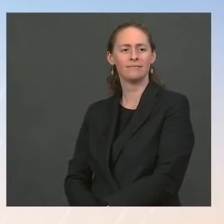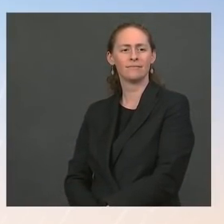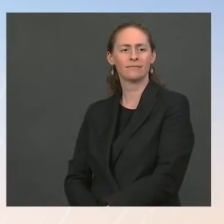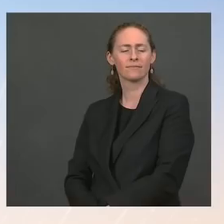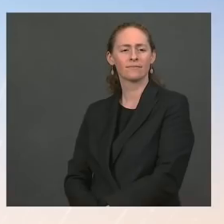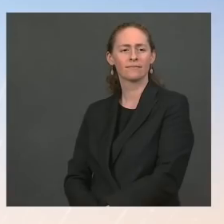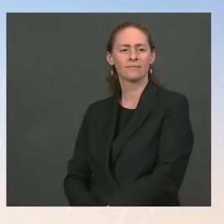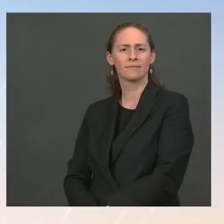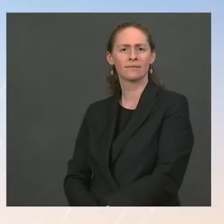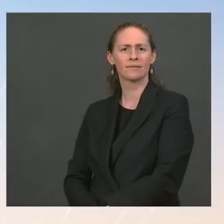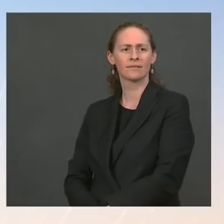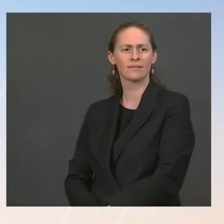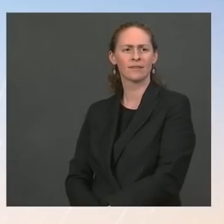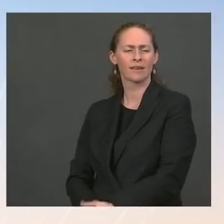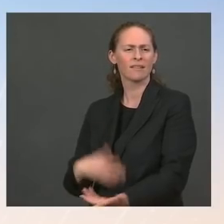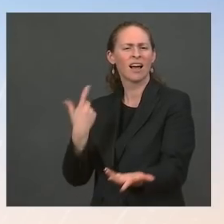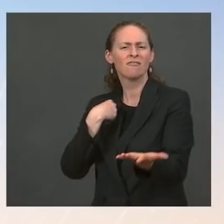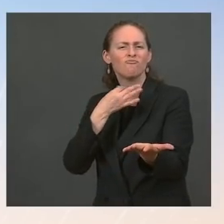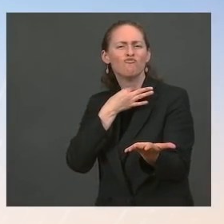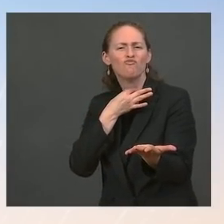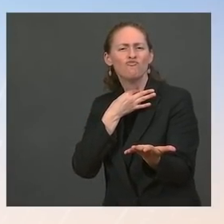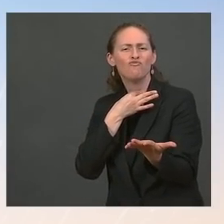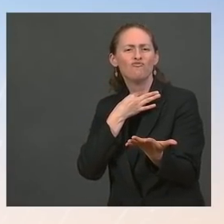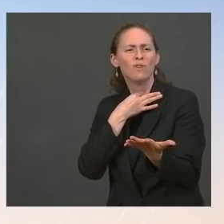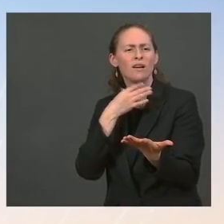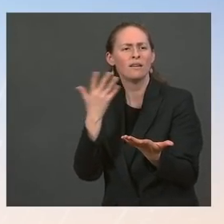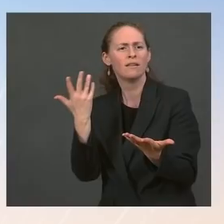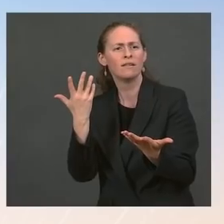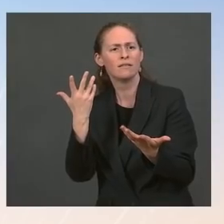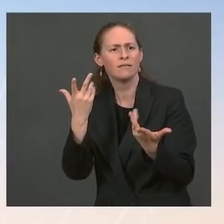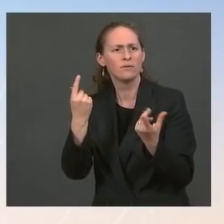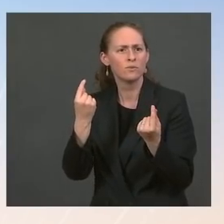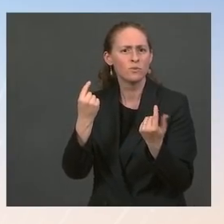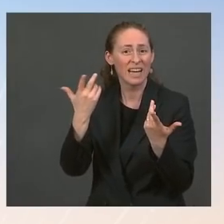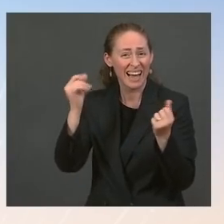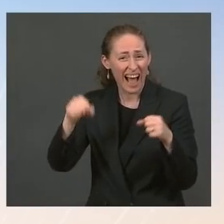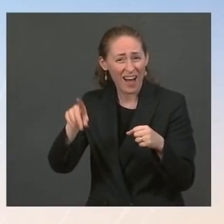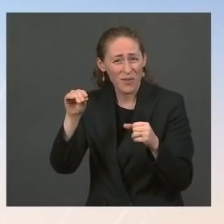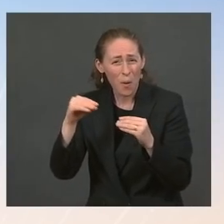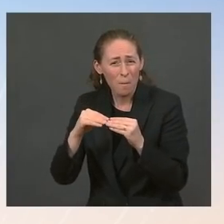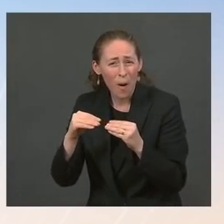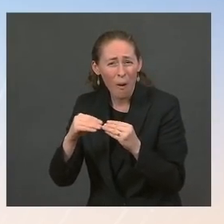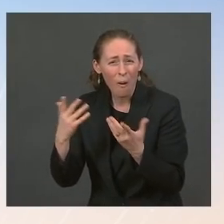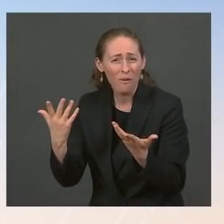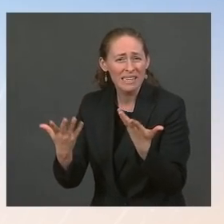are you trying to do more? Can you do more? Ms. Psaki: We are continuing to press,